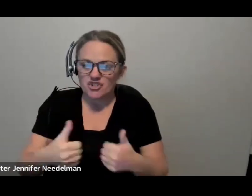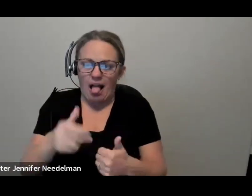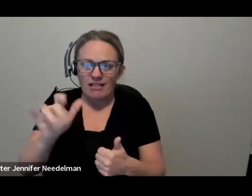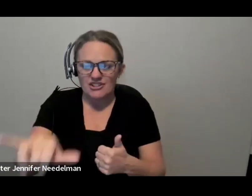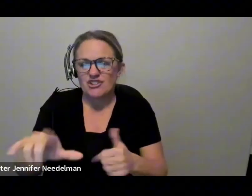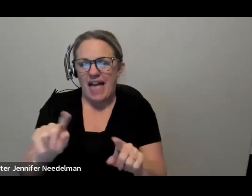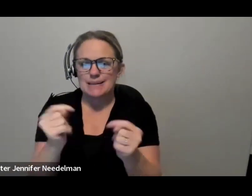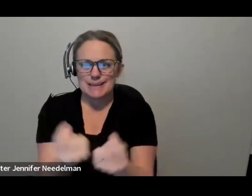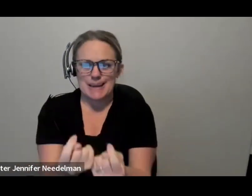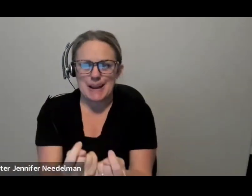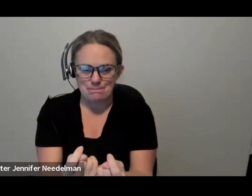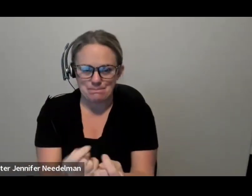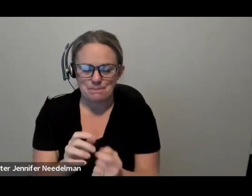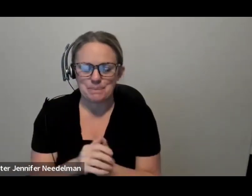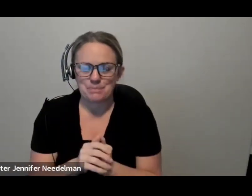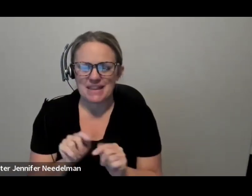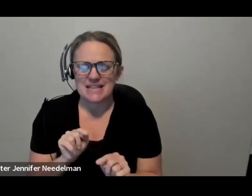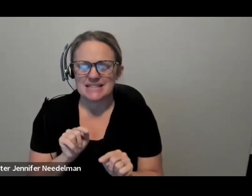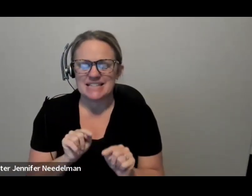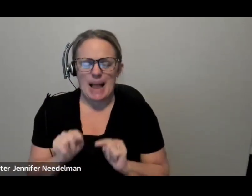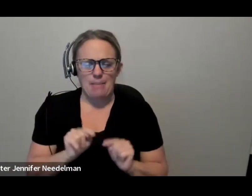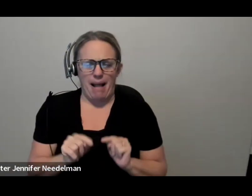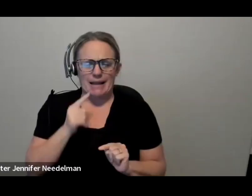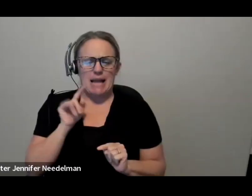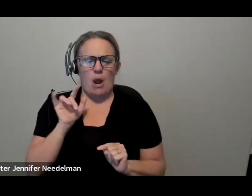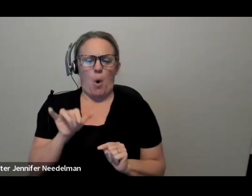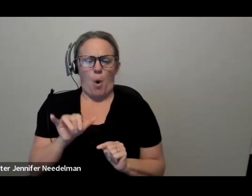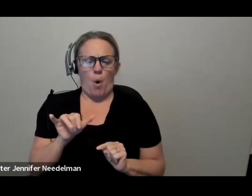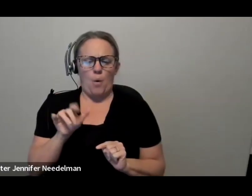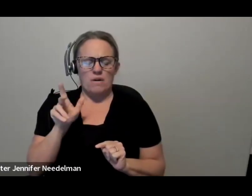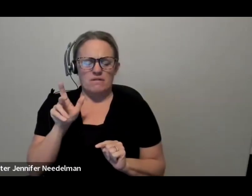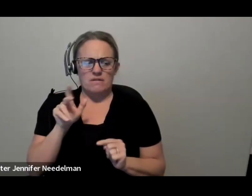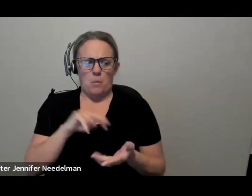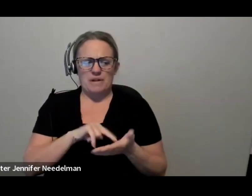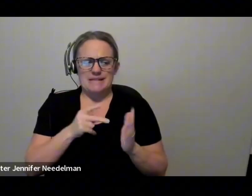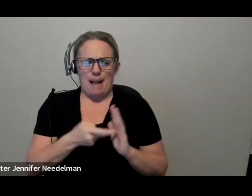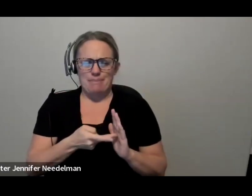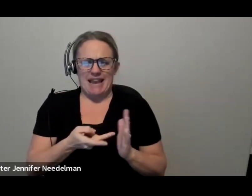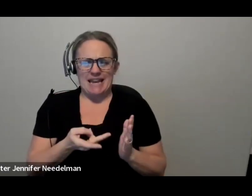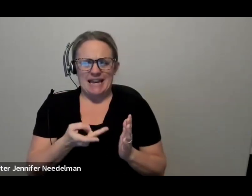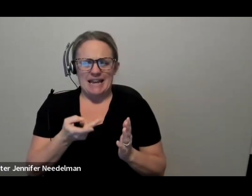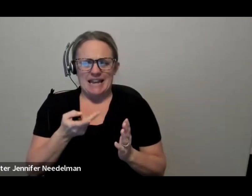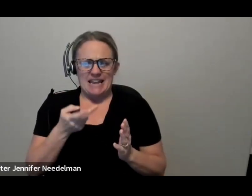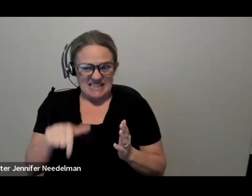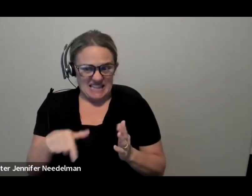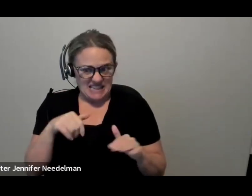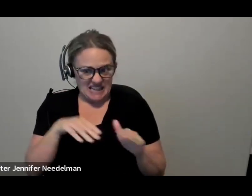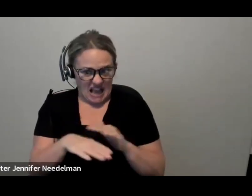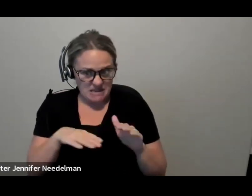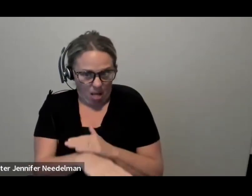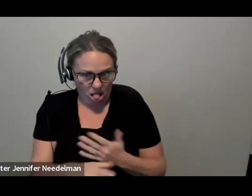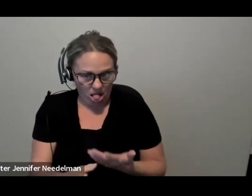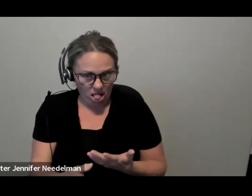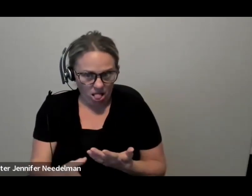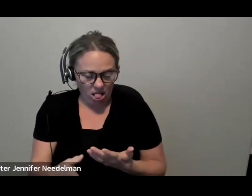to now take a step back and say, oh, what does that mean? What are the metrics we're tracking towards that? What are some user feedback we've gotten?